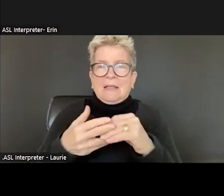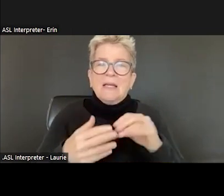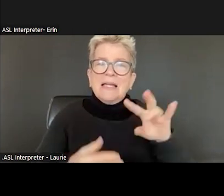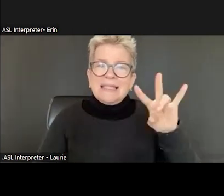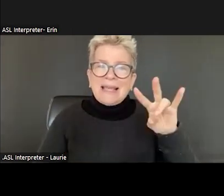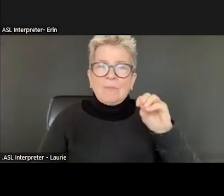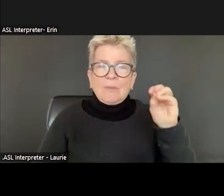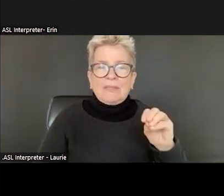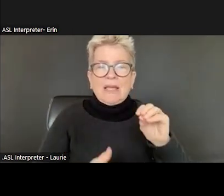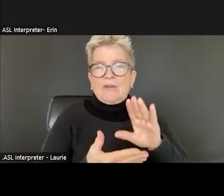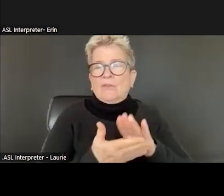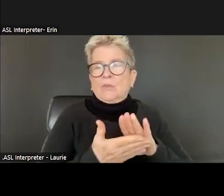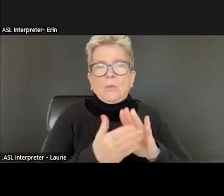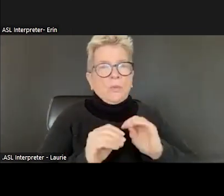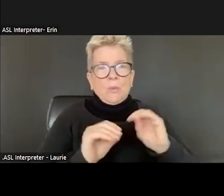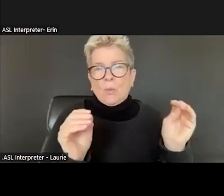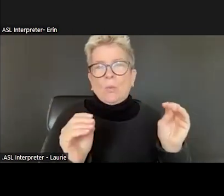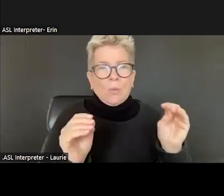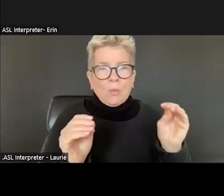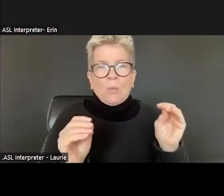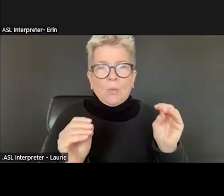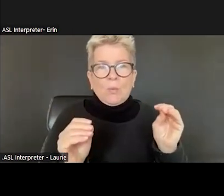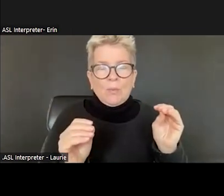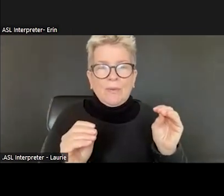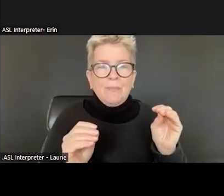and this is as of the last academic year, so it could be could be a little bit